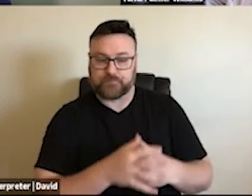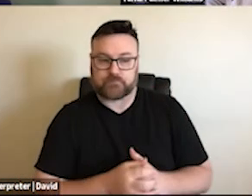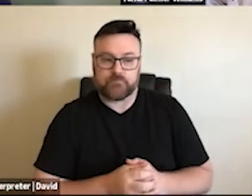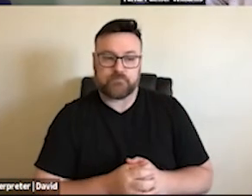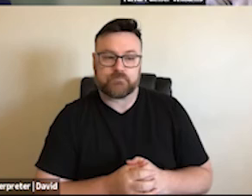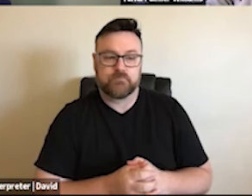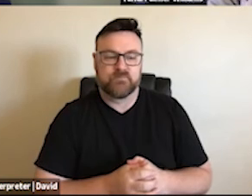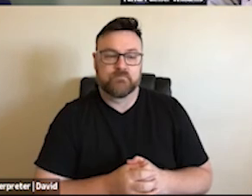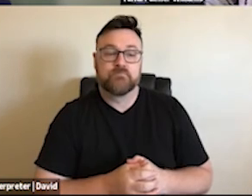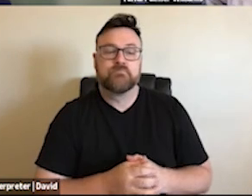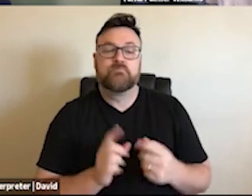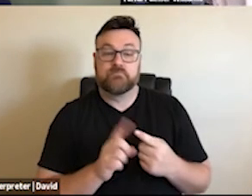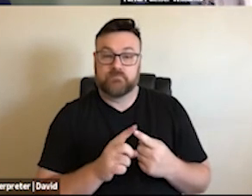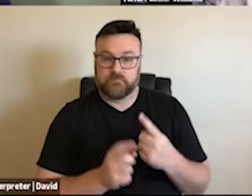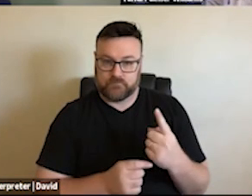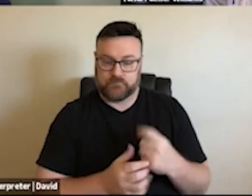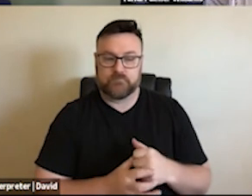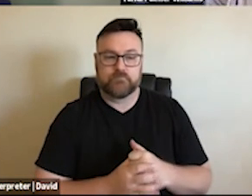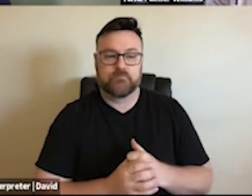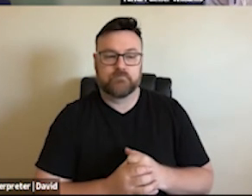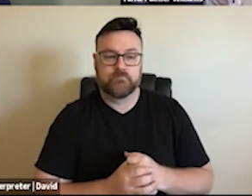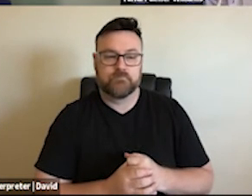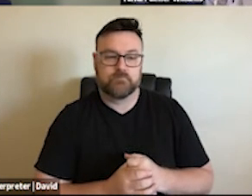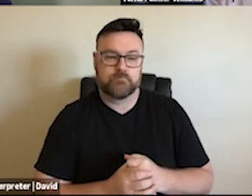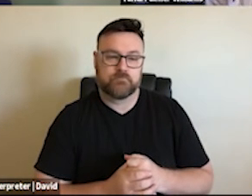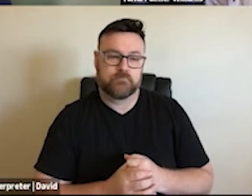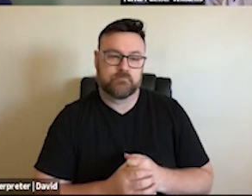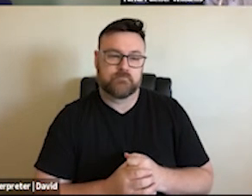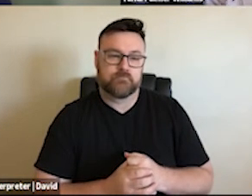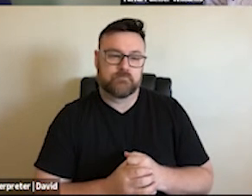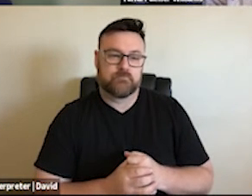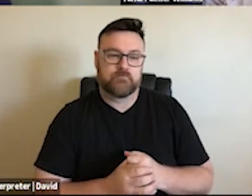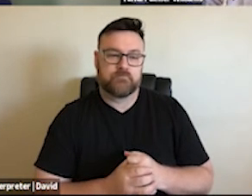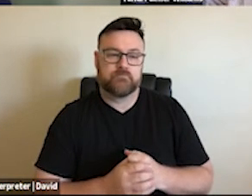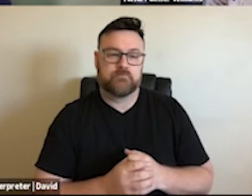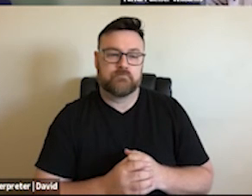Number one, audiences value arts of culture in their life.